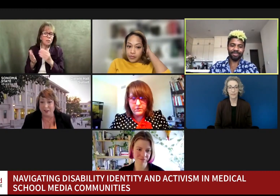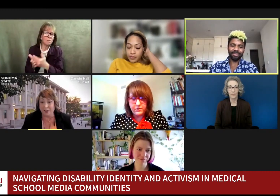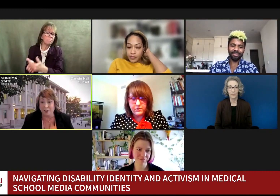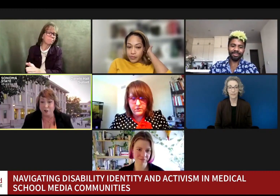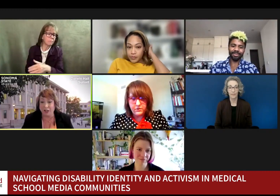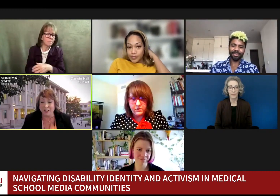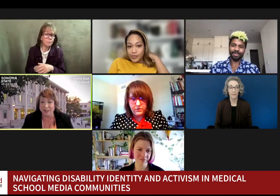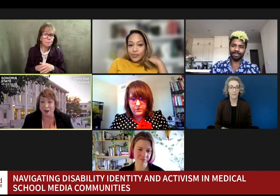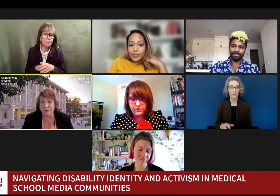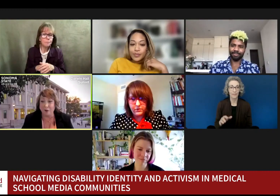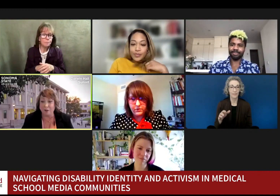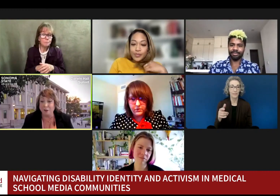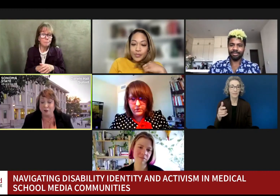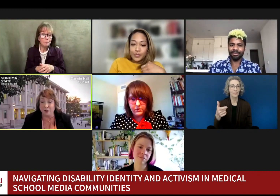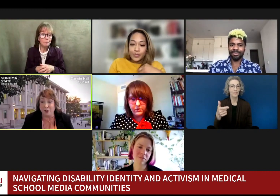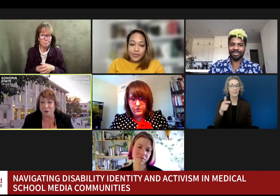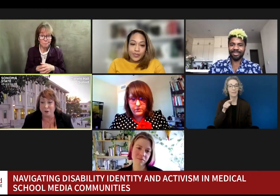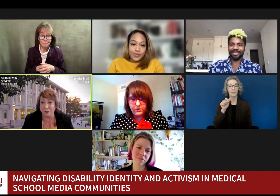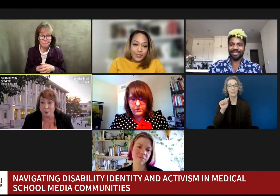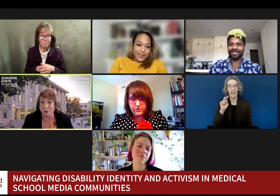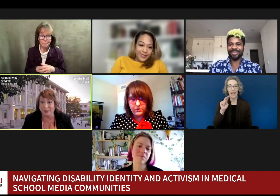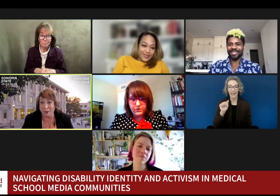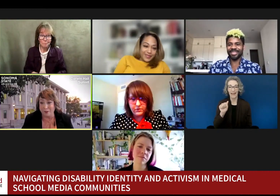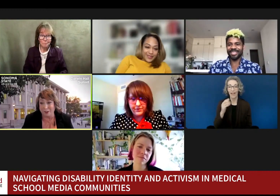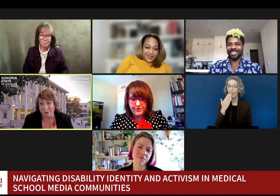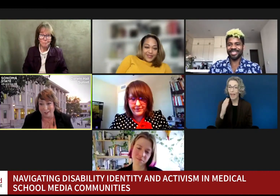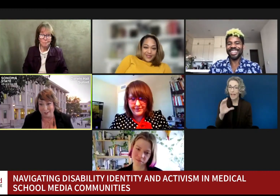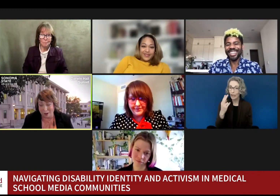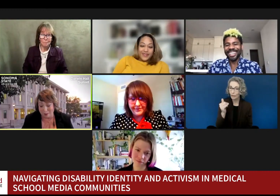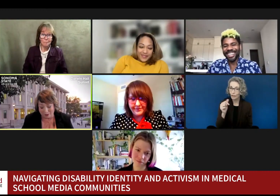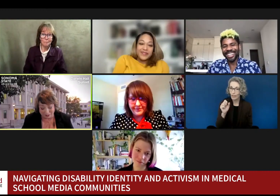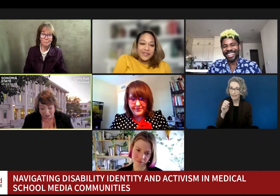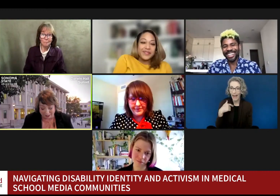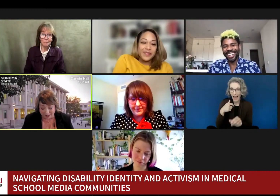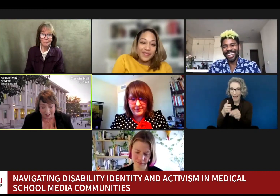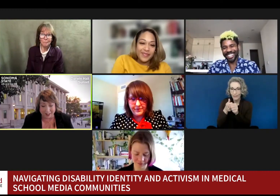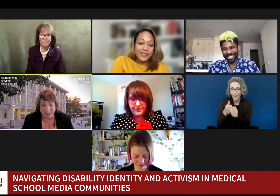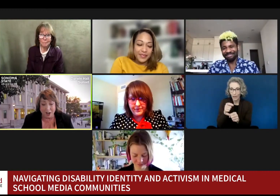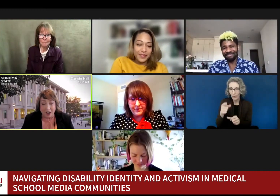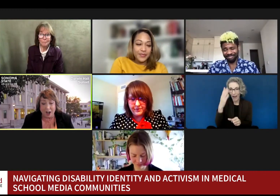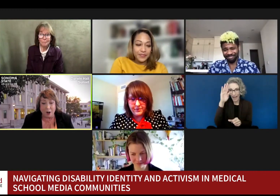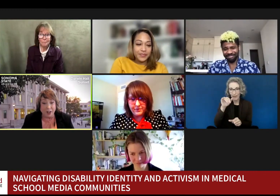Thank you, Chase. I follow you so I know that you spread love a lot and I appreciate that.